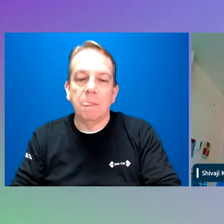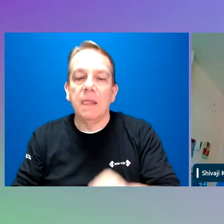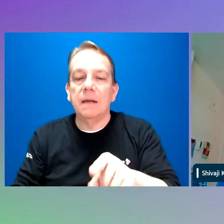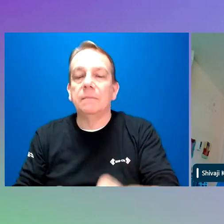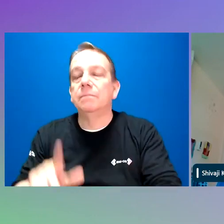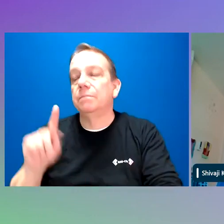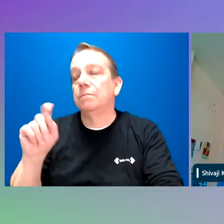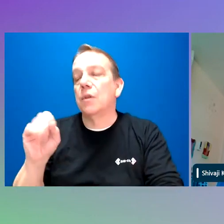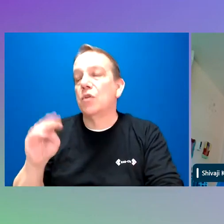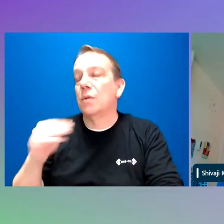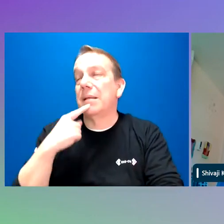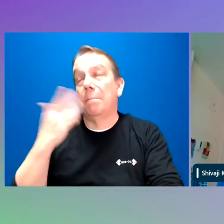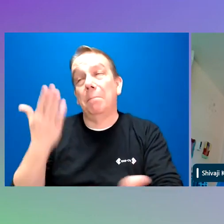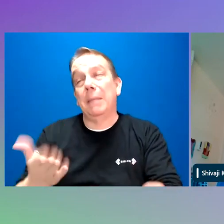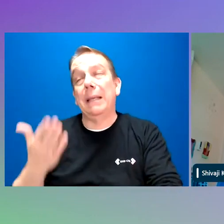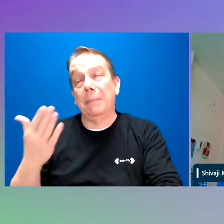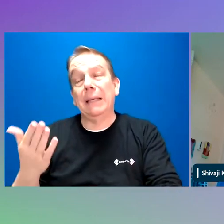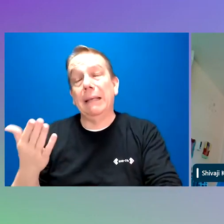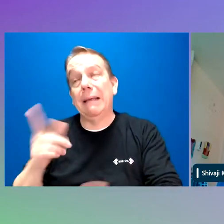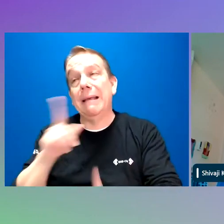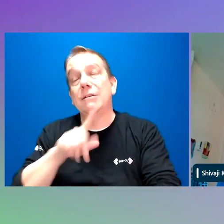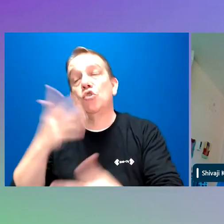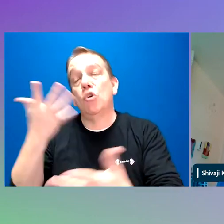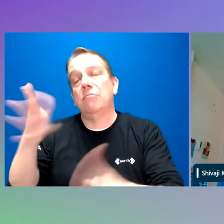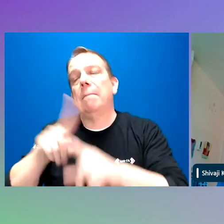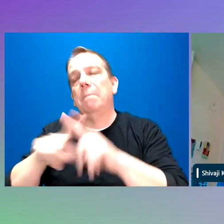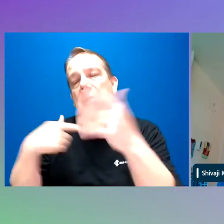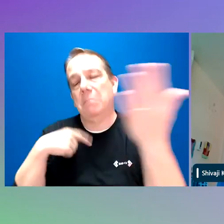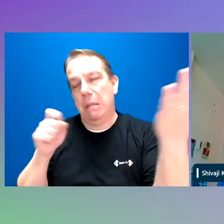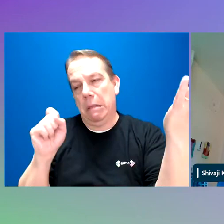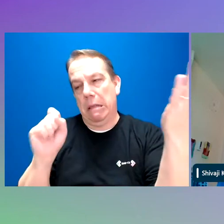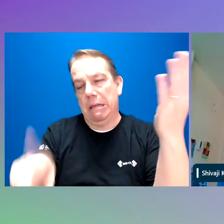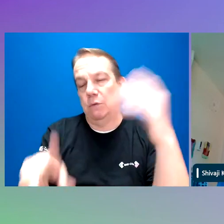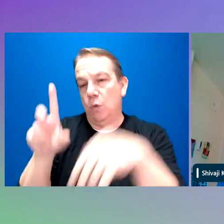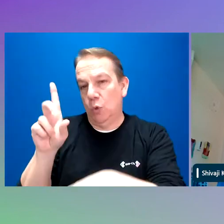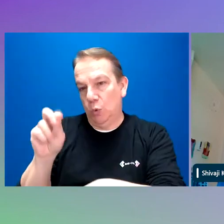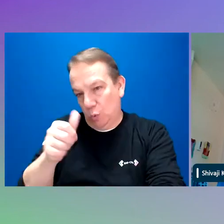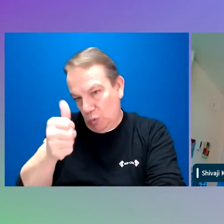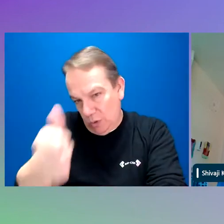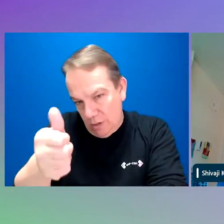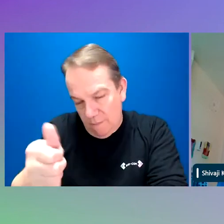presentation and asked earlier, but just in case it's do you do